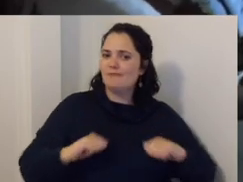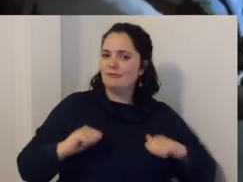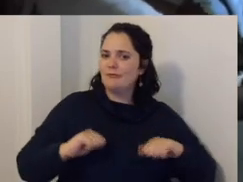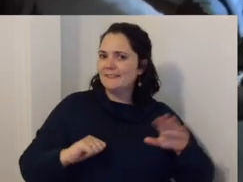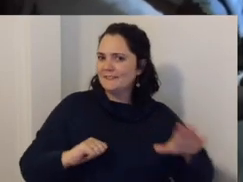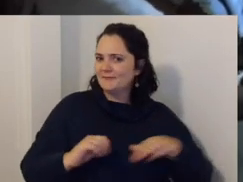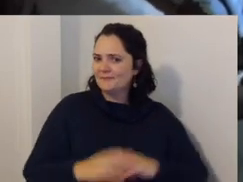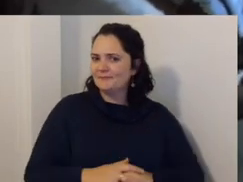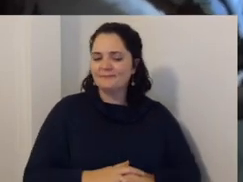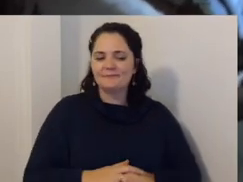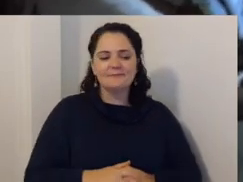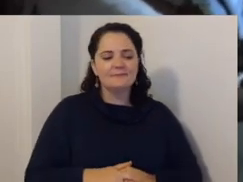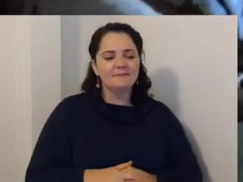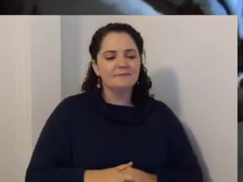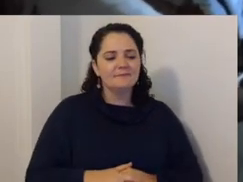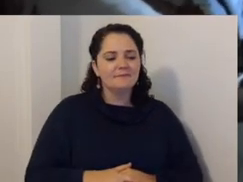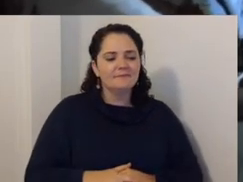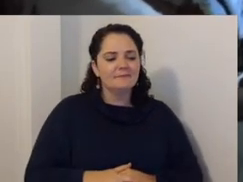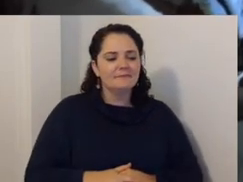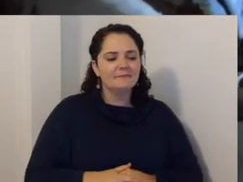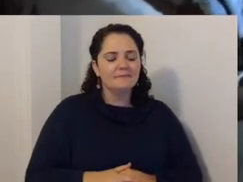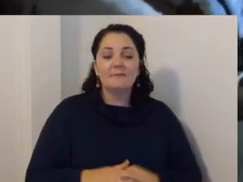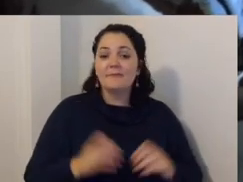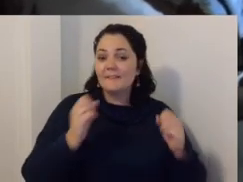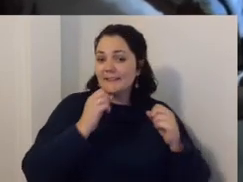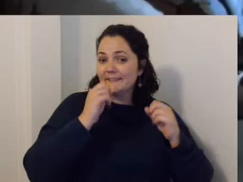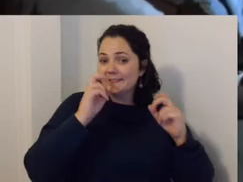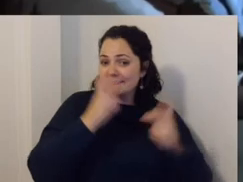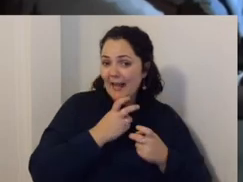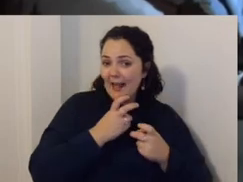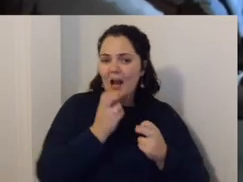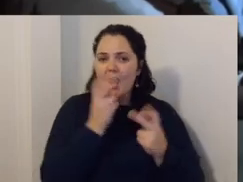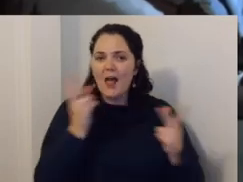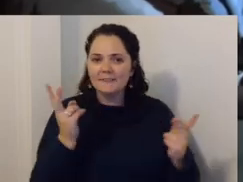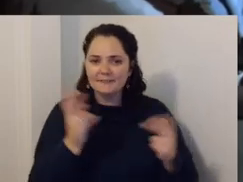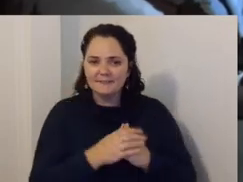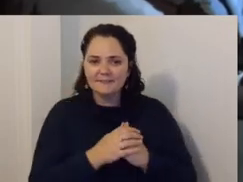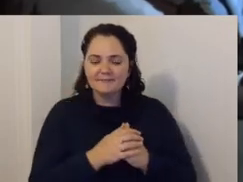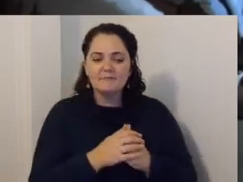so we get that strong light and dark again you might choose one of their bodies or you